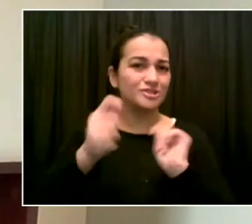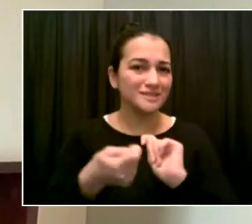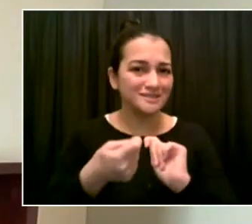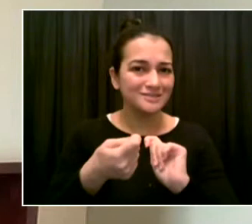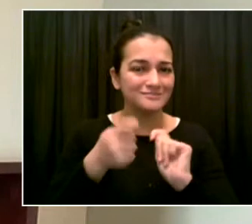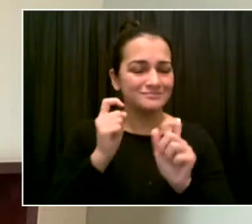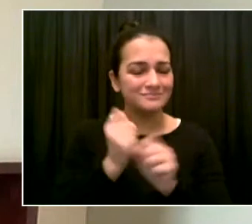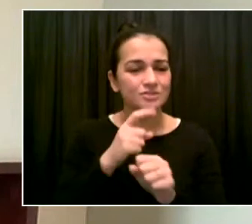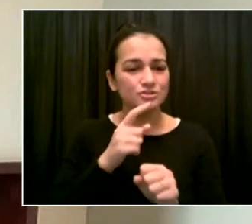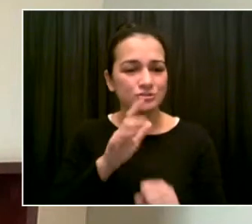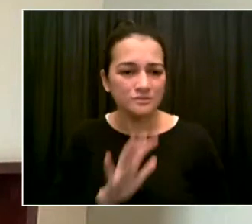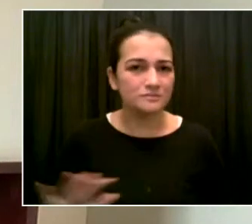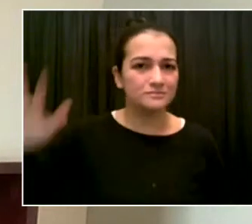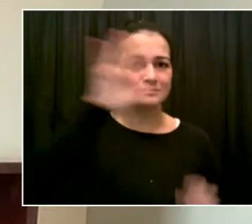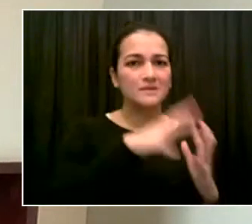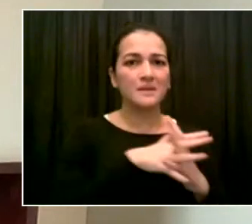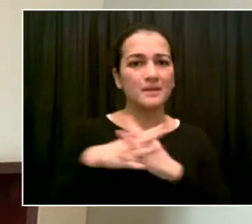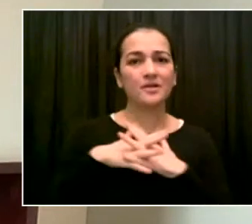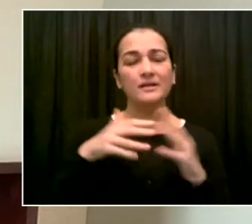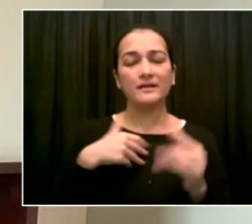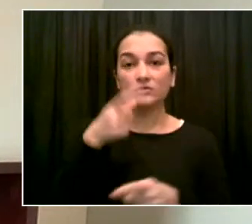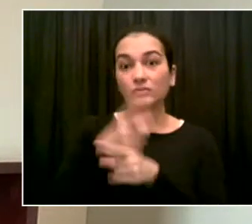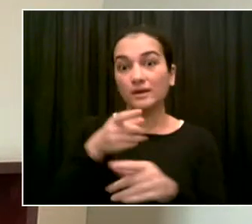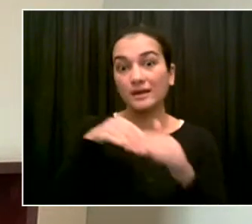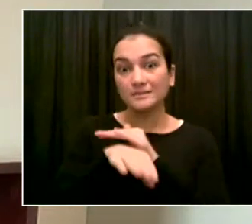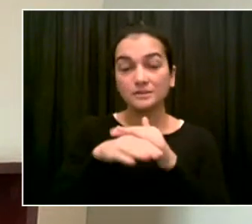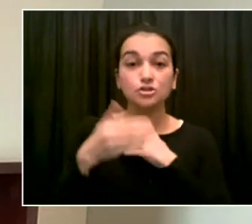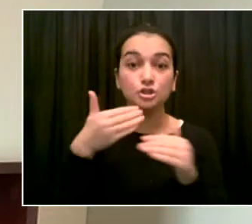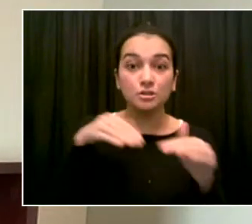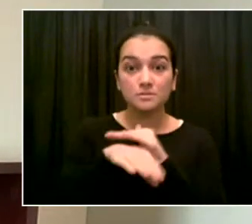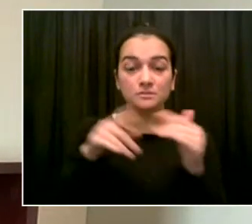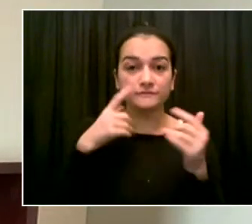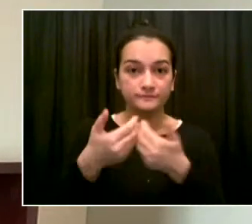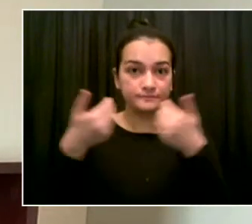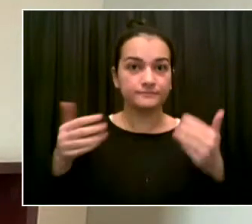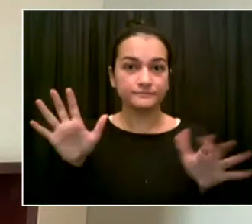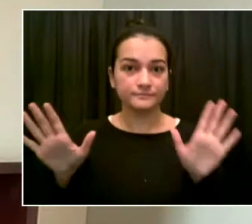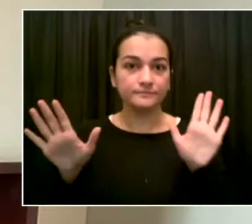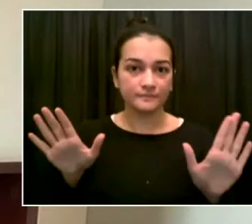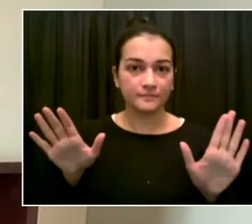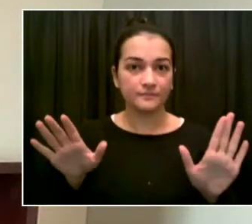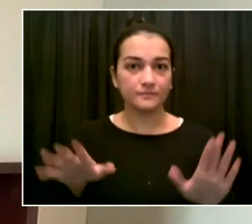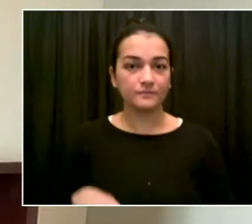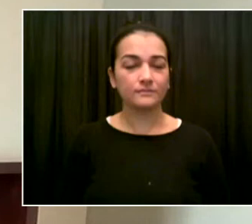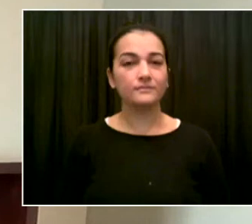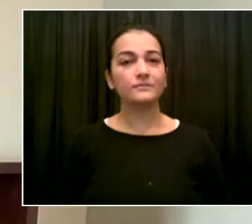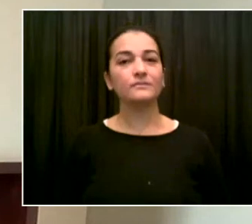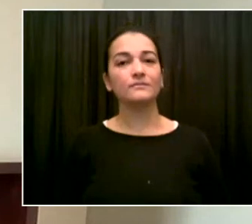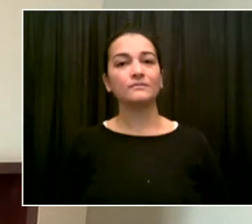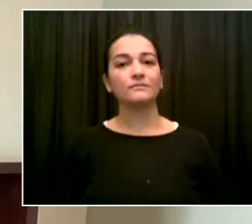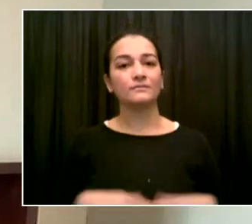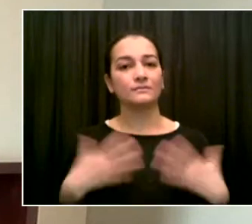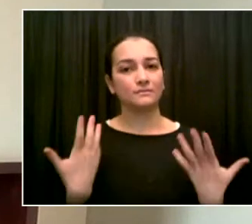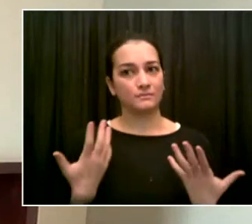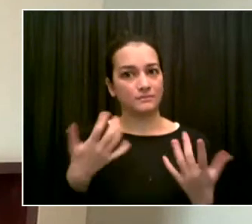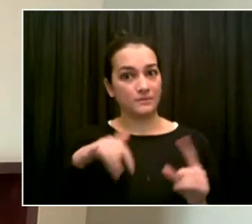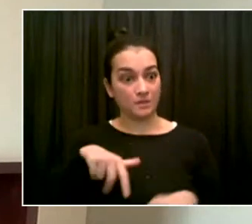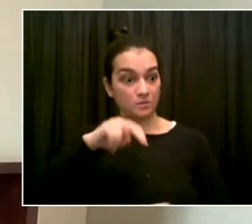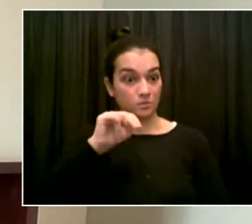CRISIS SYSTEM AND